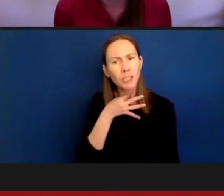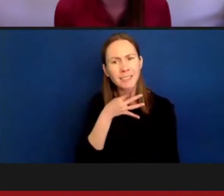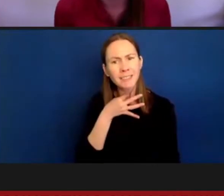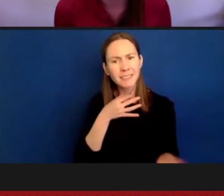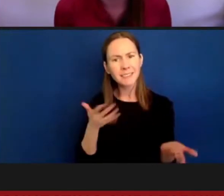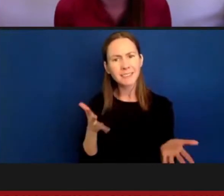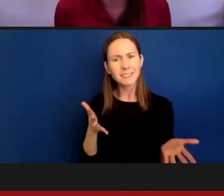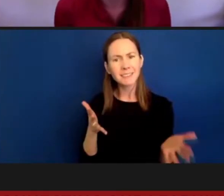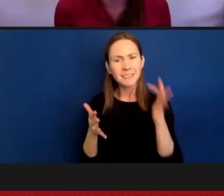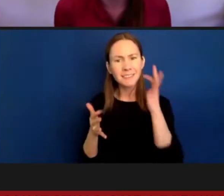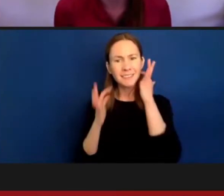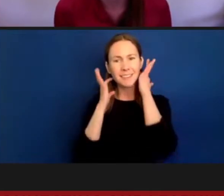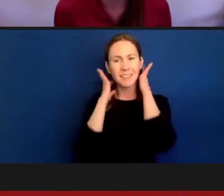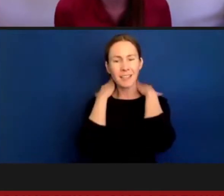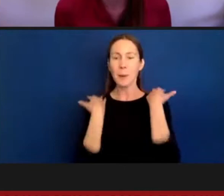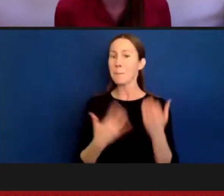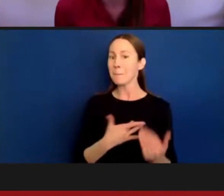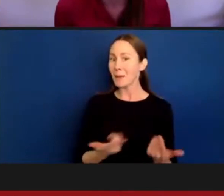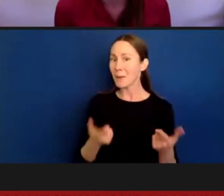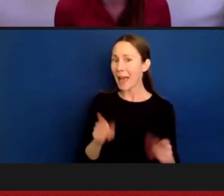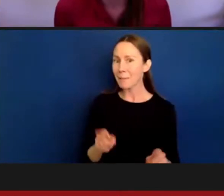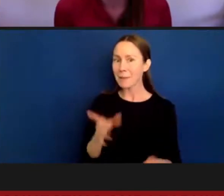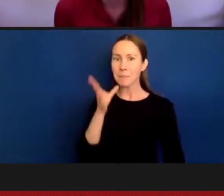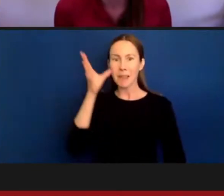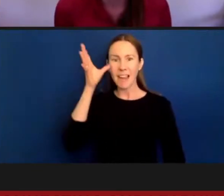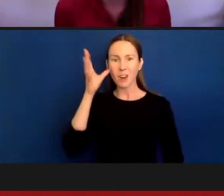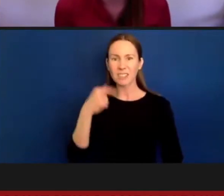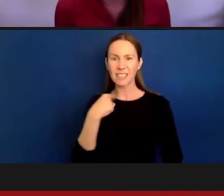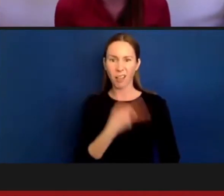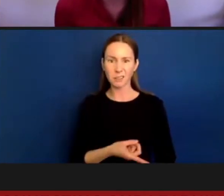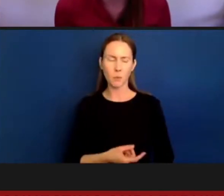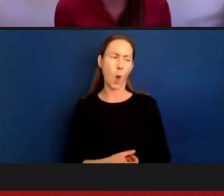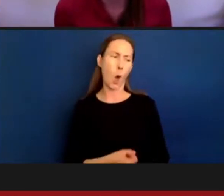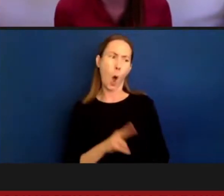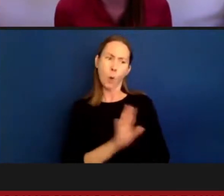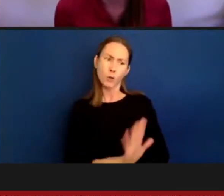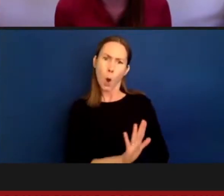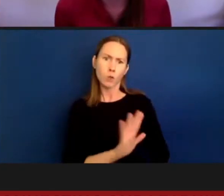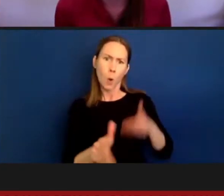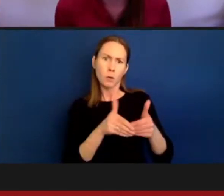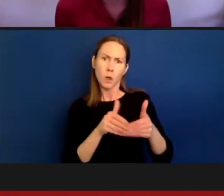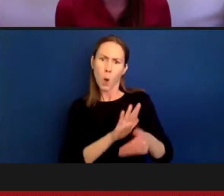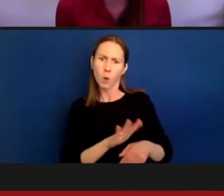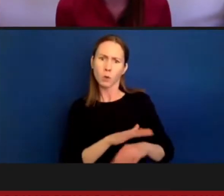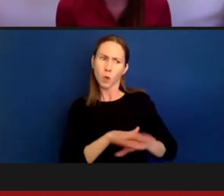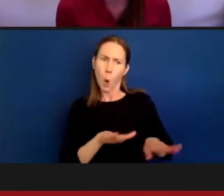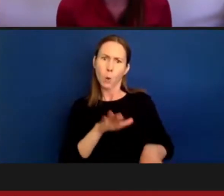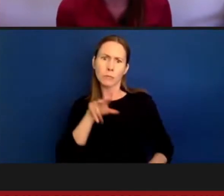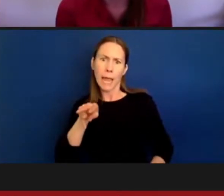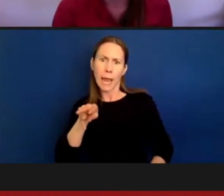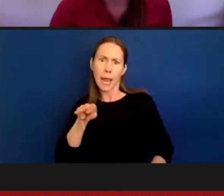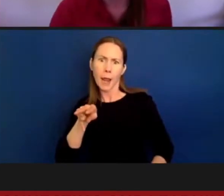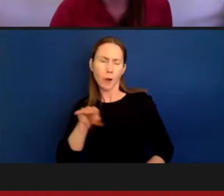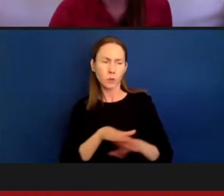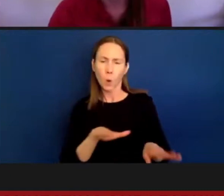But oftentimes what happens is their parents says to them, “Oh, no no, it's not nice to stare. Come with me.